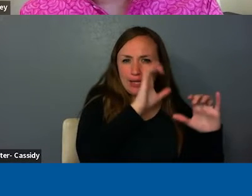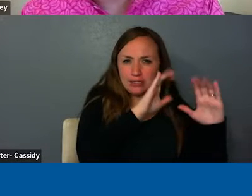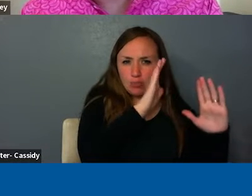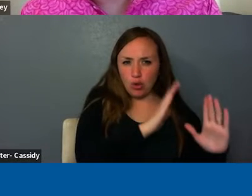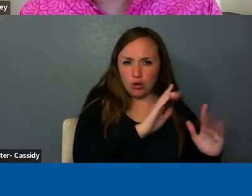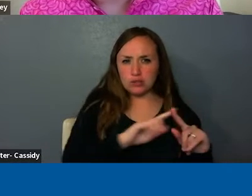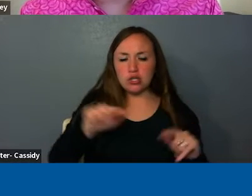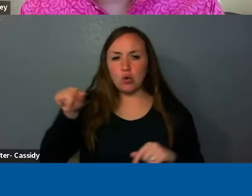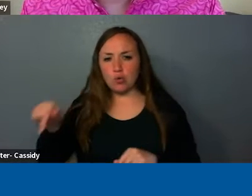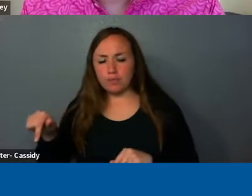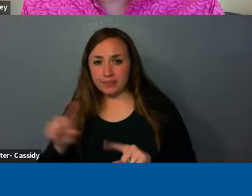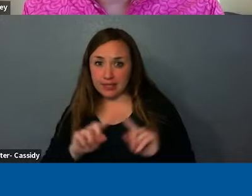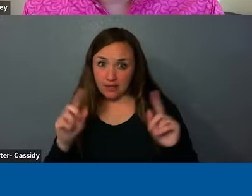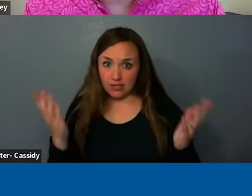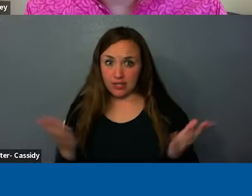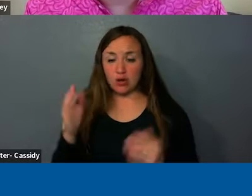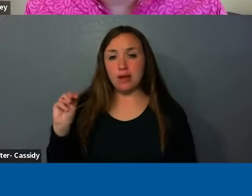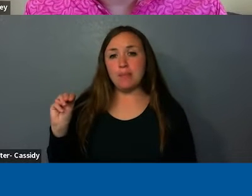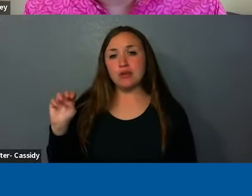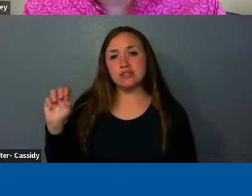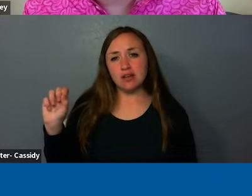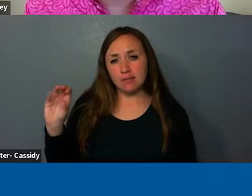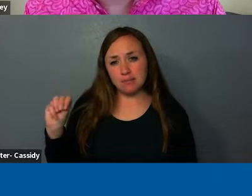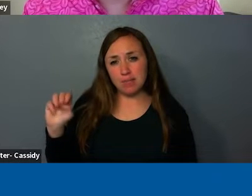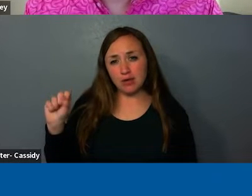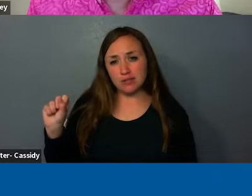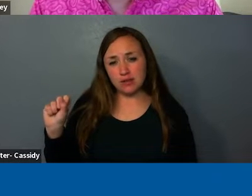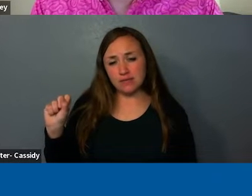The nuance here is, while Microsoft is removing support